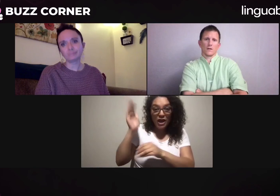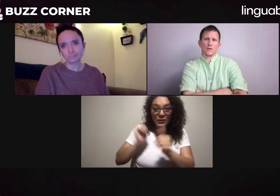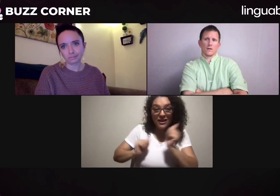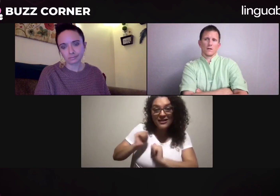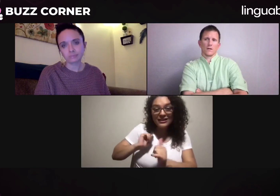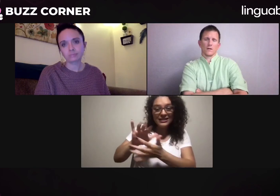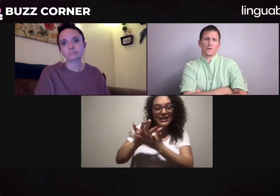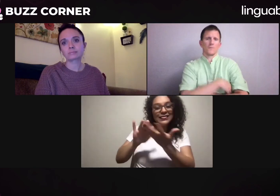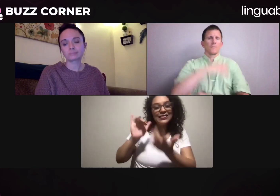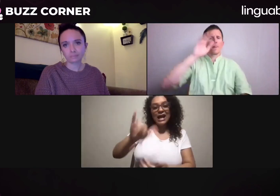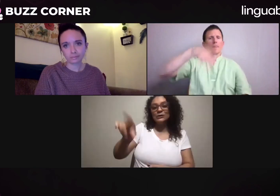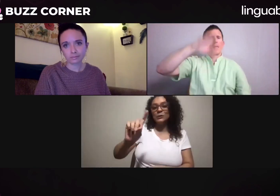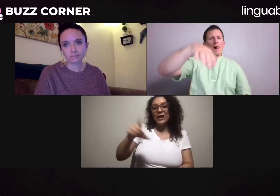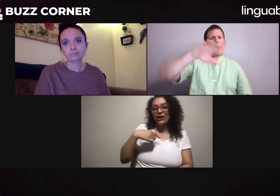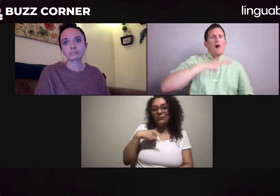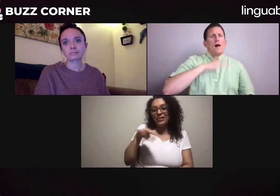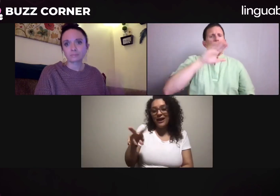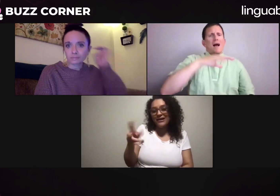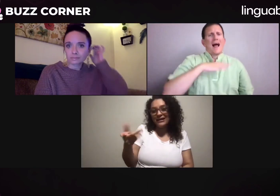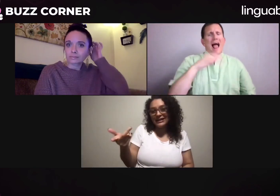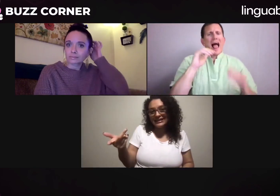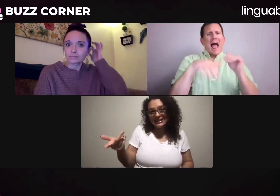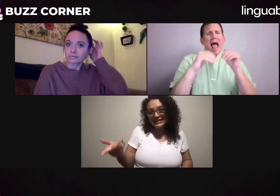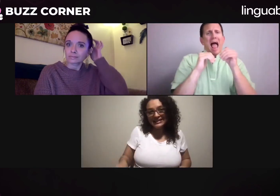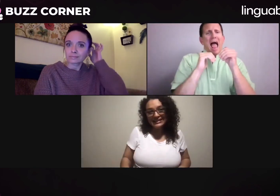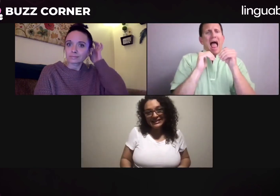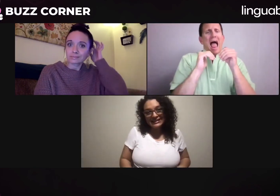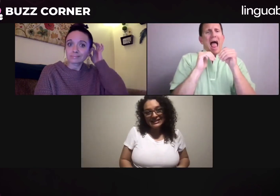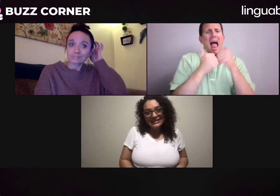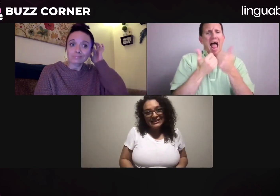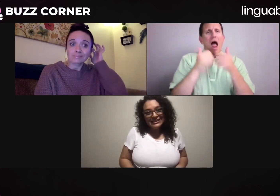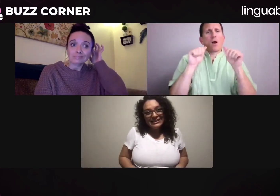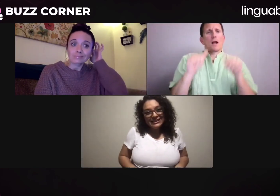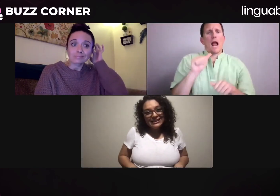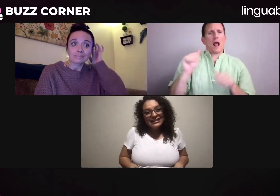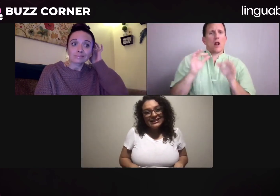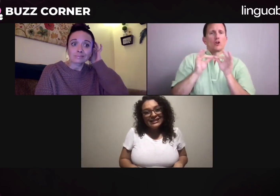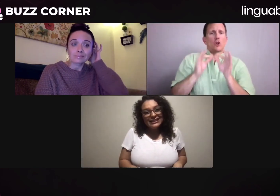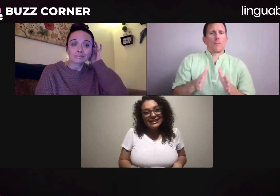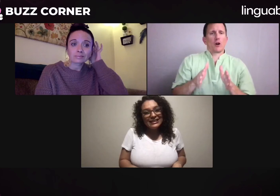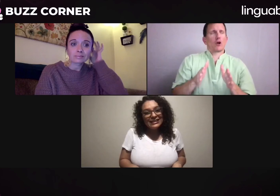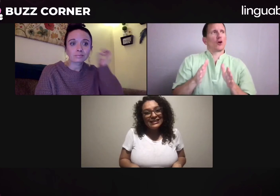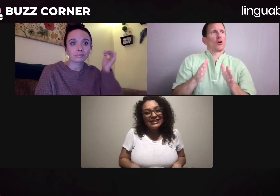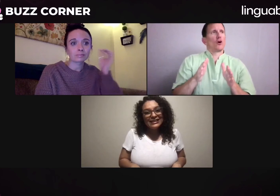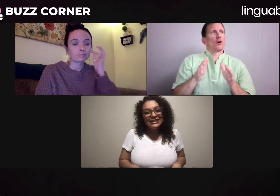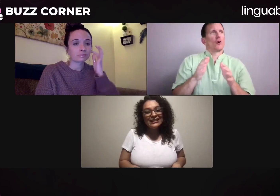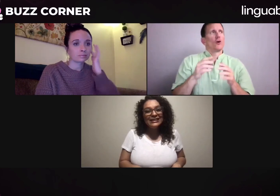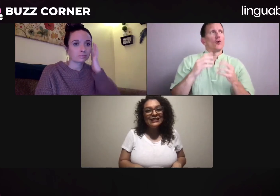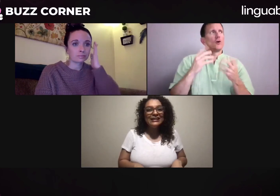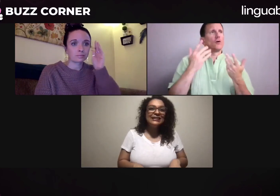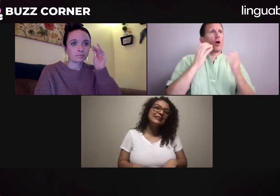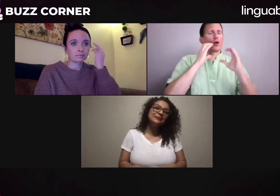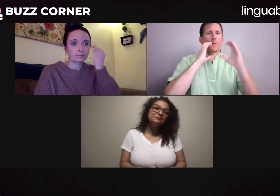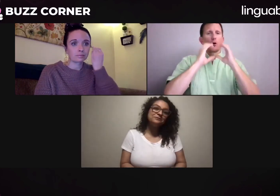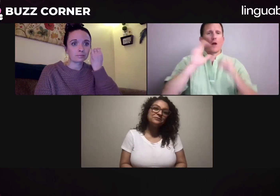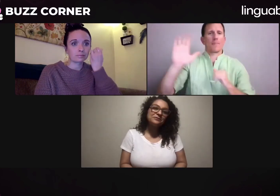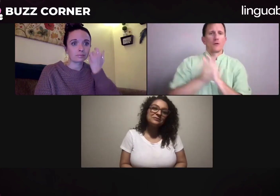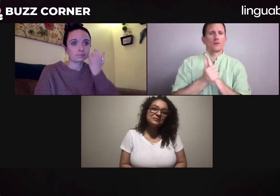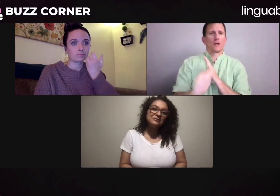a potential, you know, someone that might star on Broadway. So how can an interpreter communicate their skills